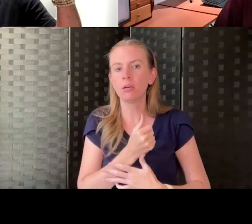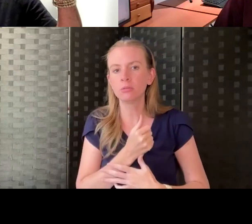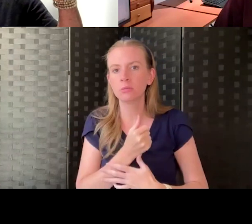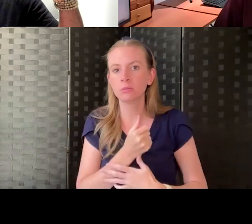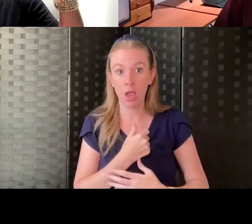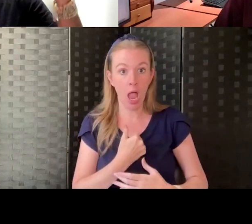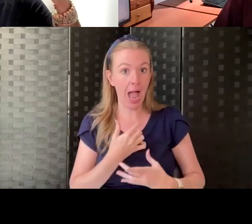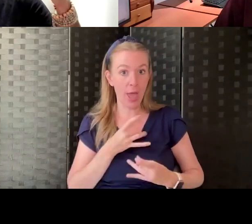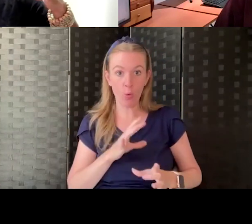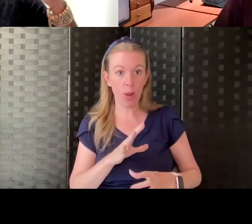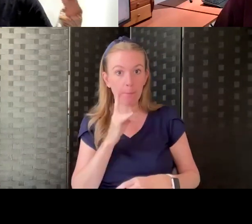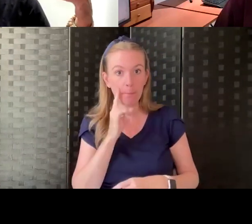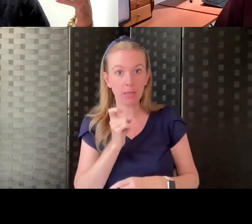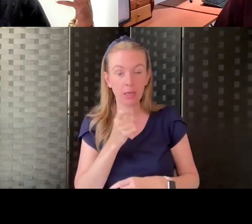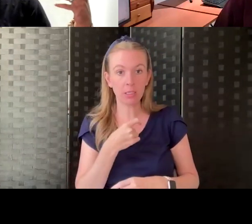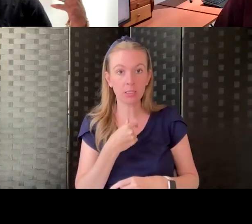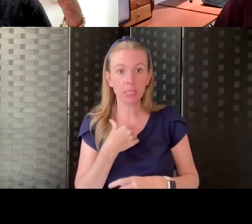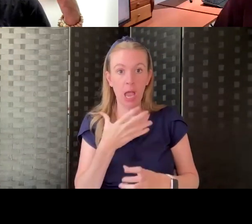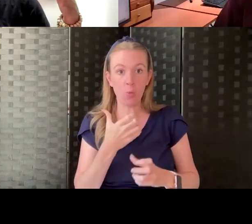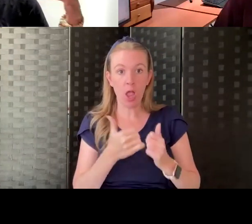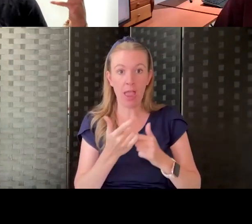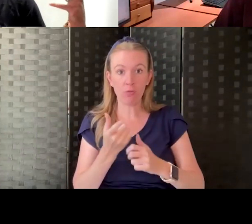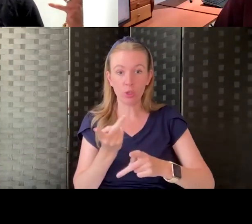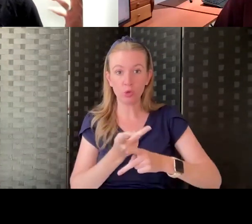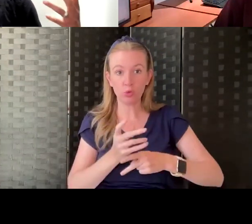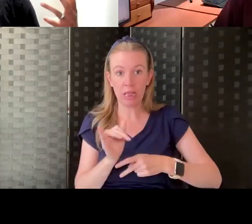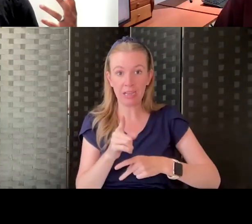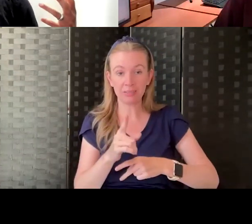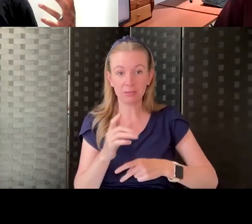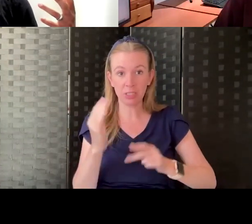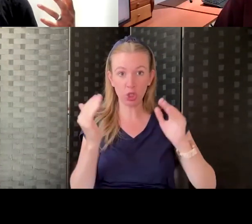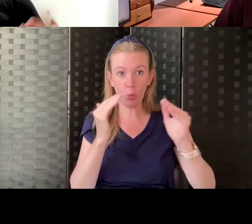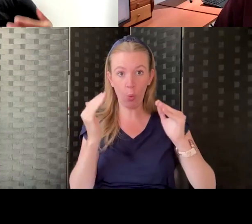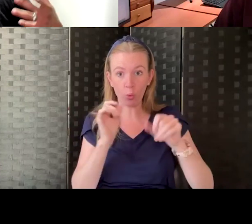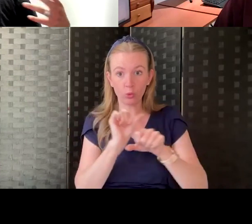to do that because I like to treat everybody like they are the adults that we work with and we can